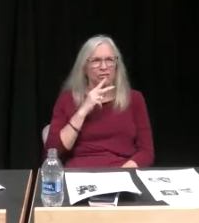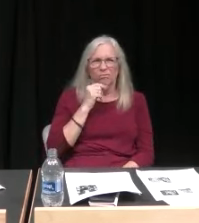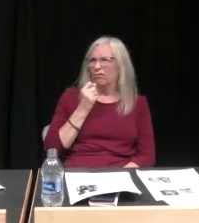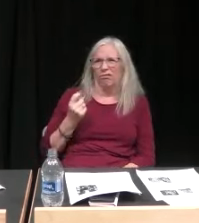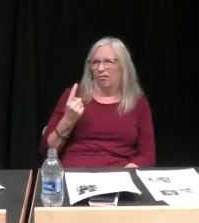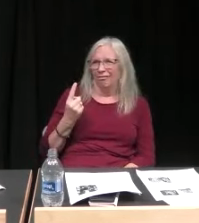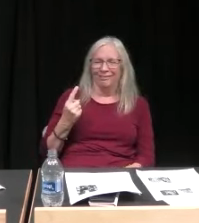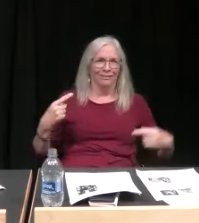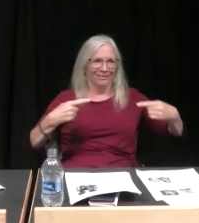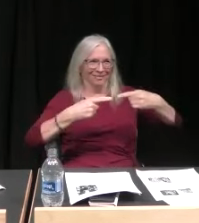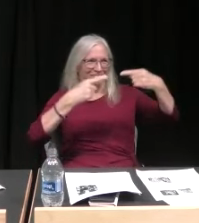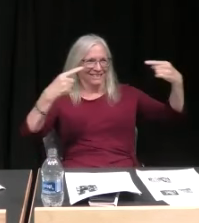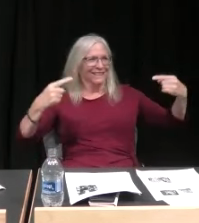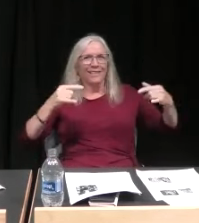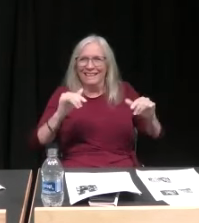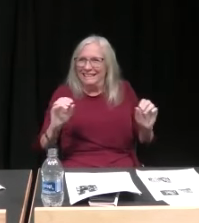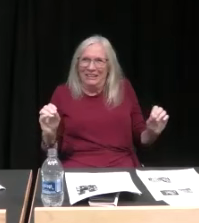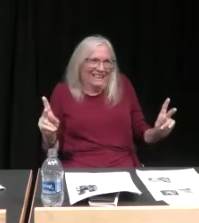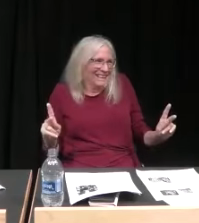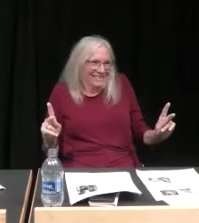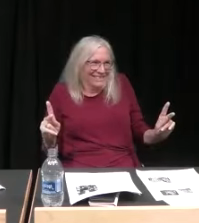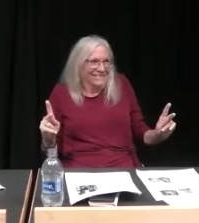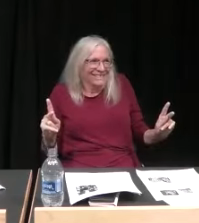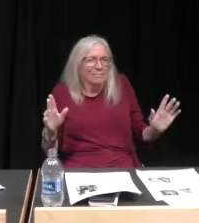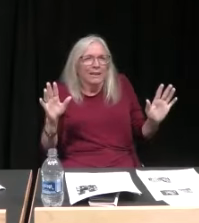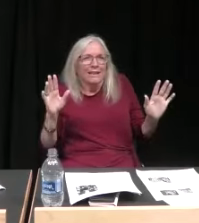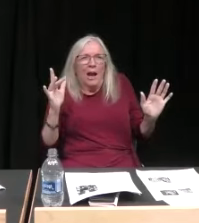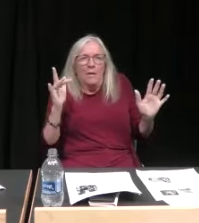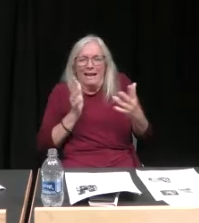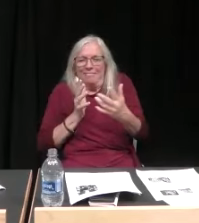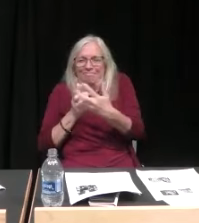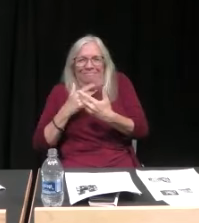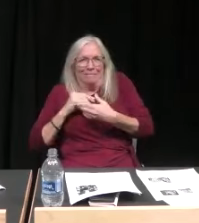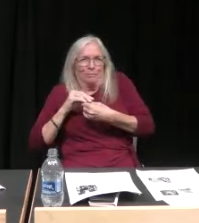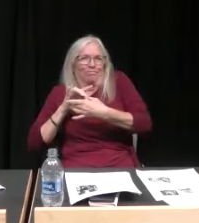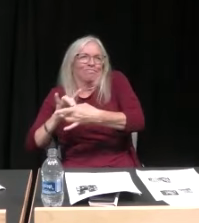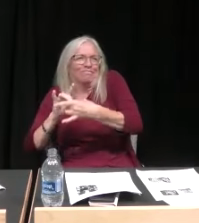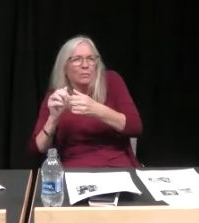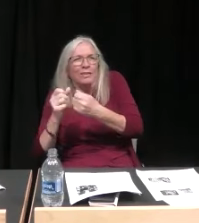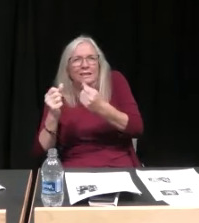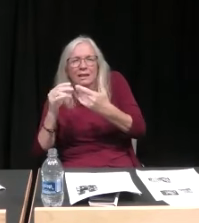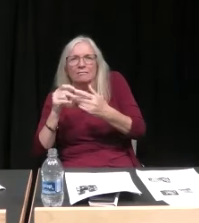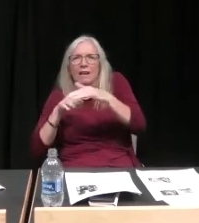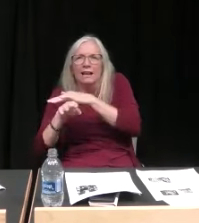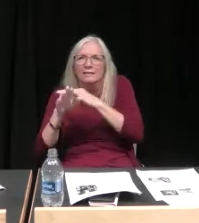don't understand hearing humor and vice versa and that's okay we embrace the uniqueness of